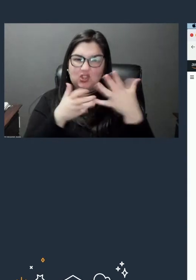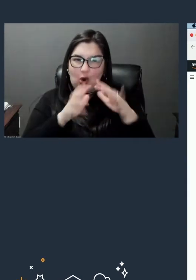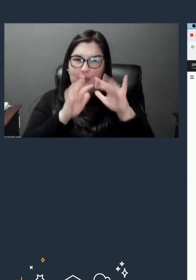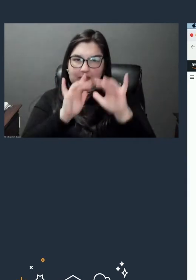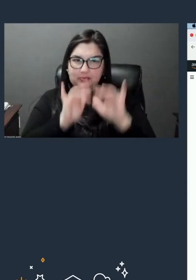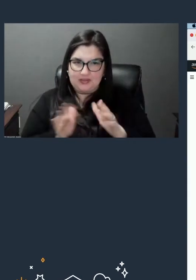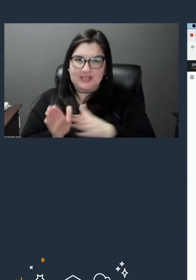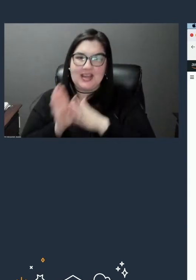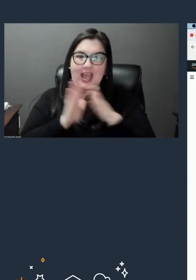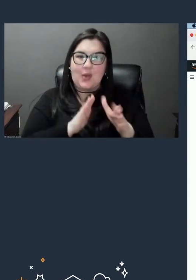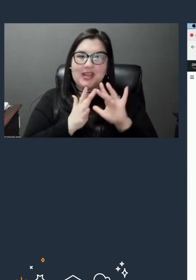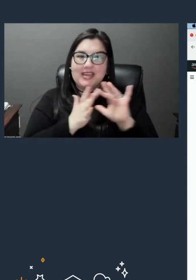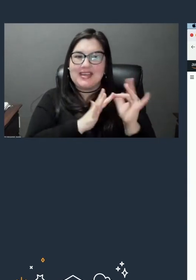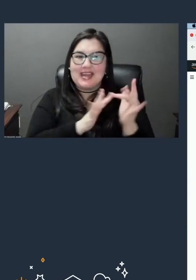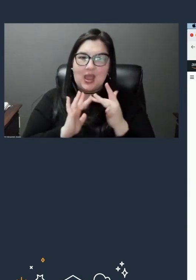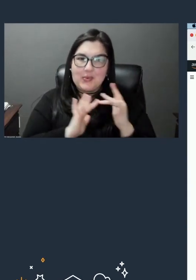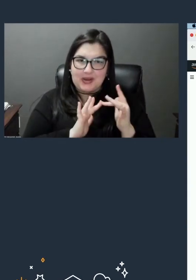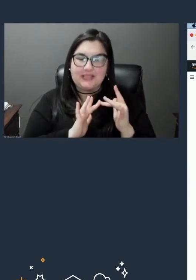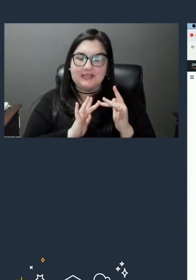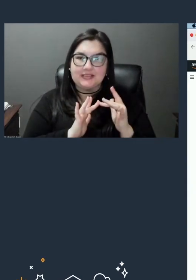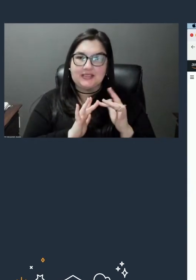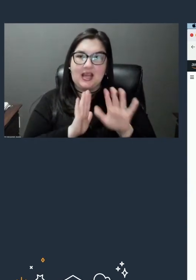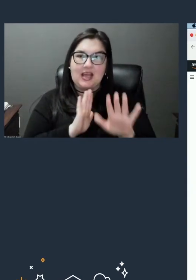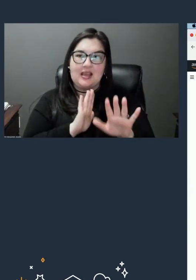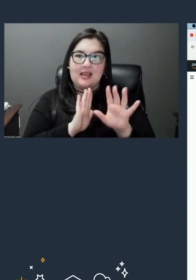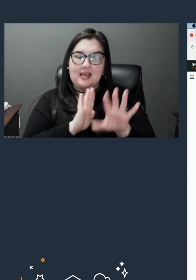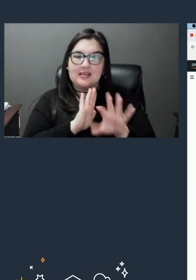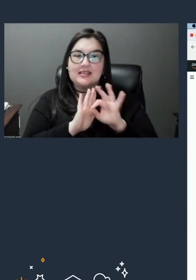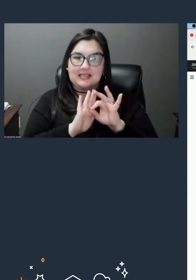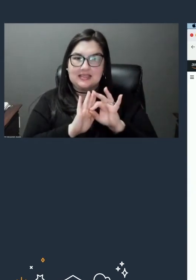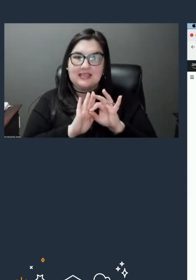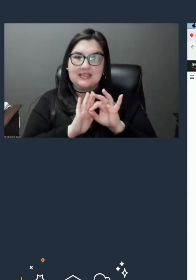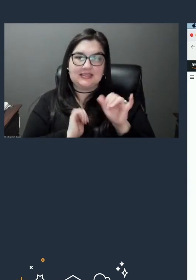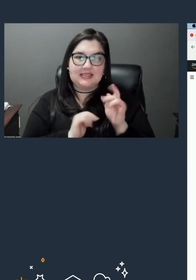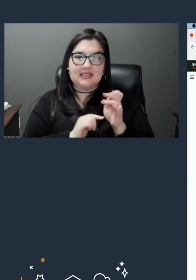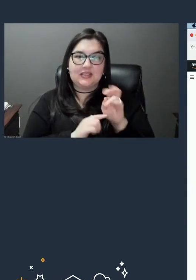I'm going to select internet because VPCs only for specified requests within the VPC.